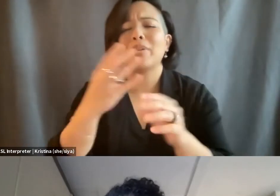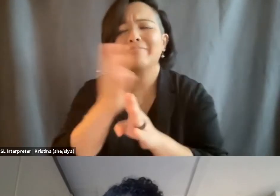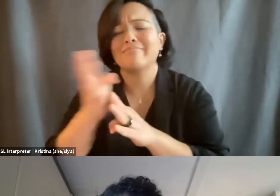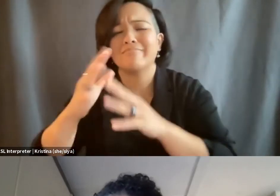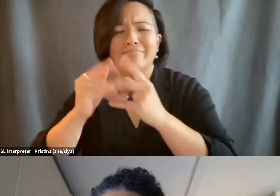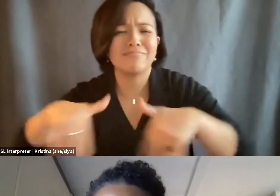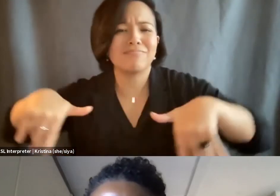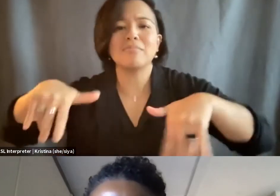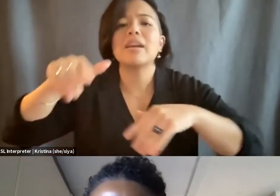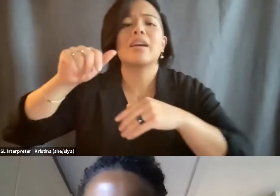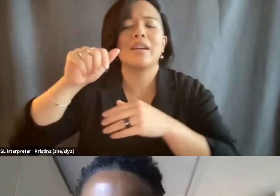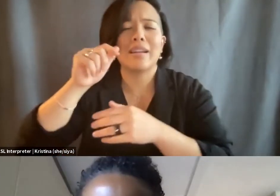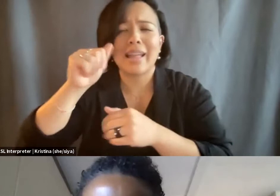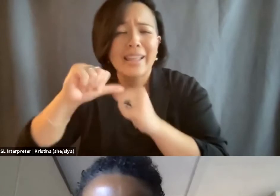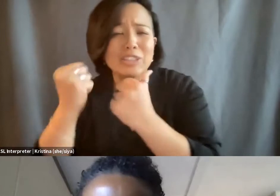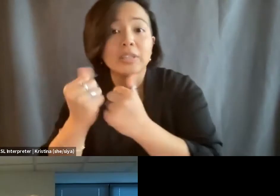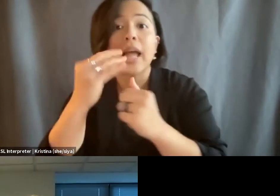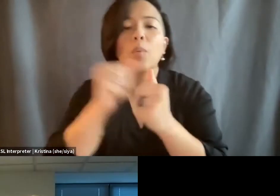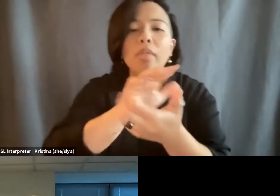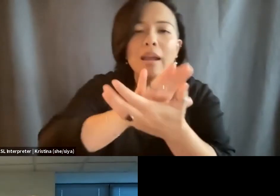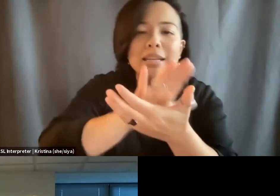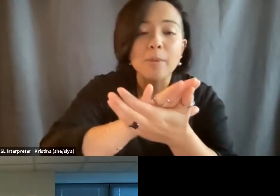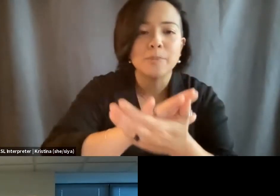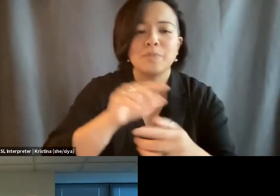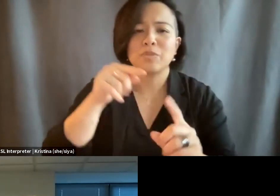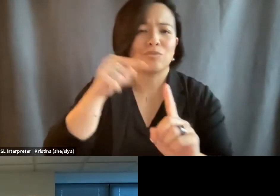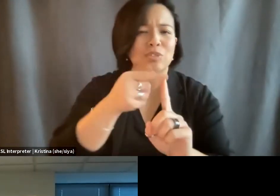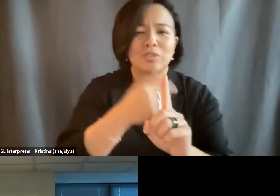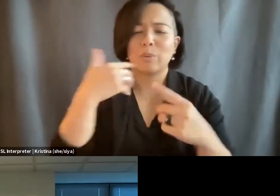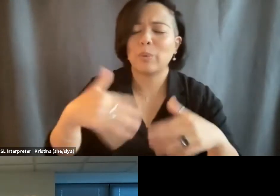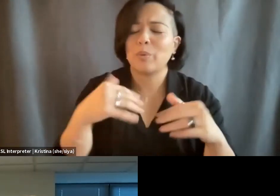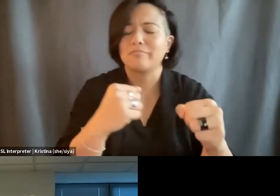and with academia. She has been a forceful advocate for aid effectiveness.